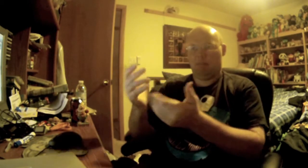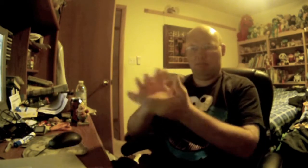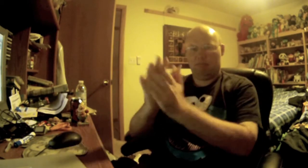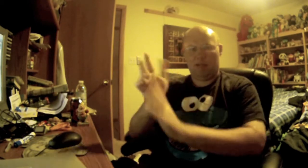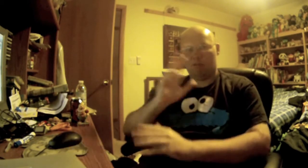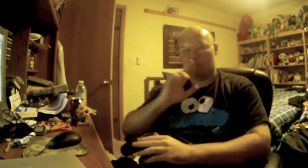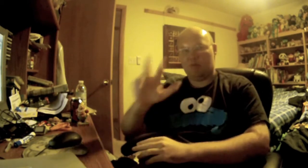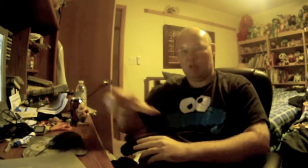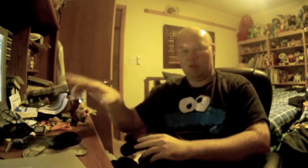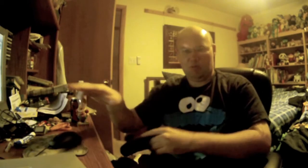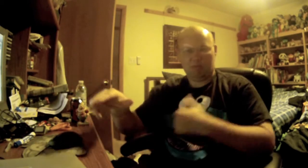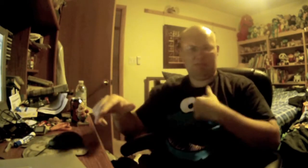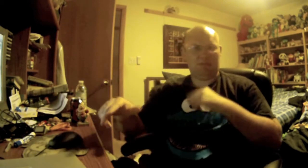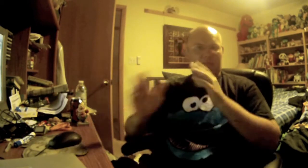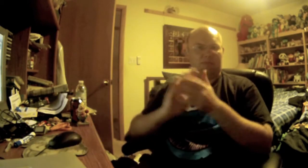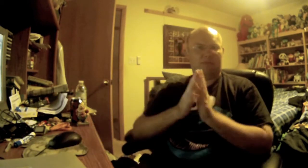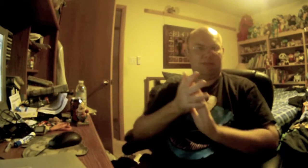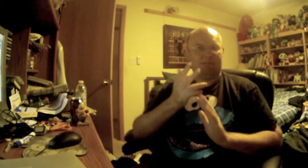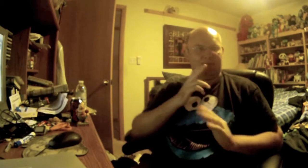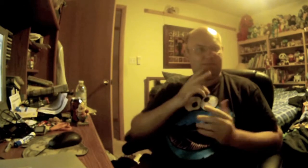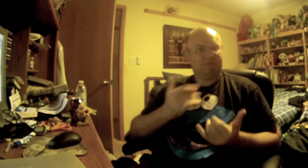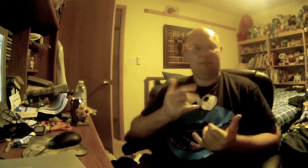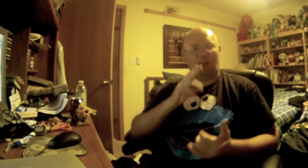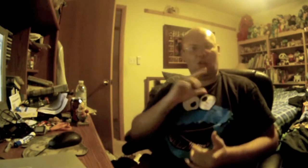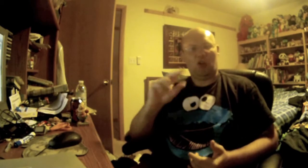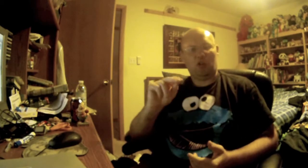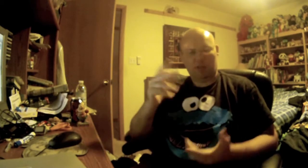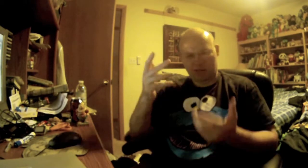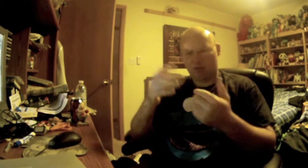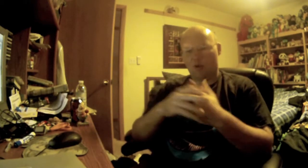He is 33 years old and I'm 30 years old.